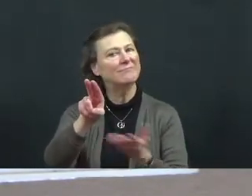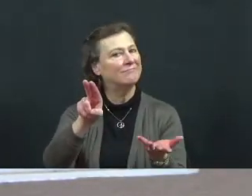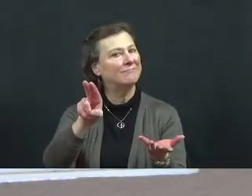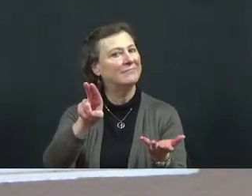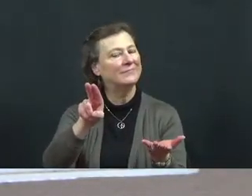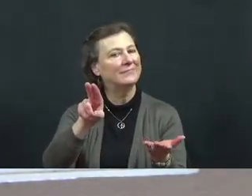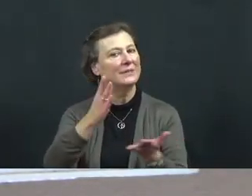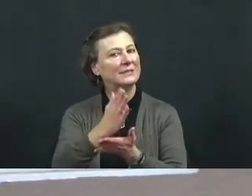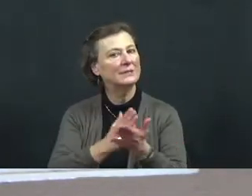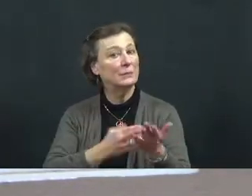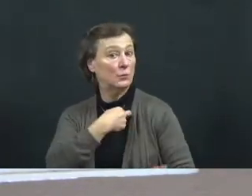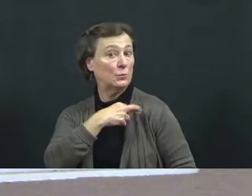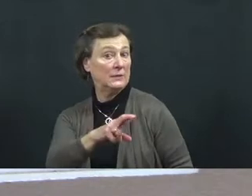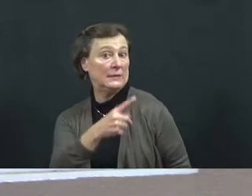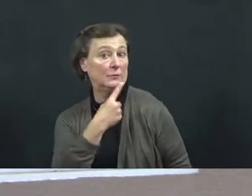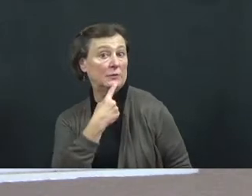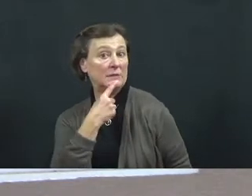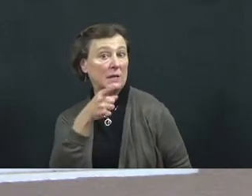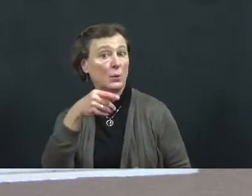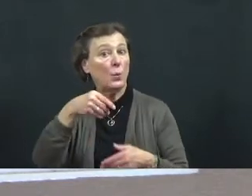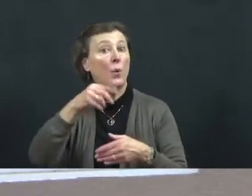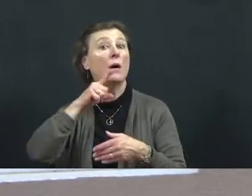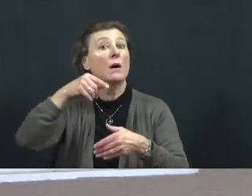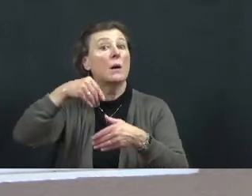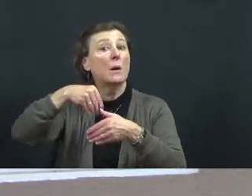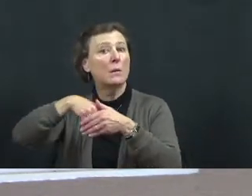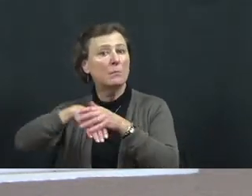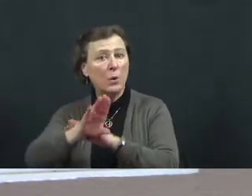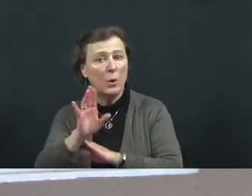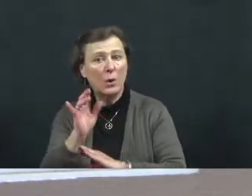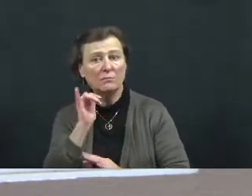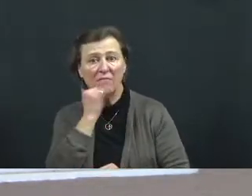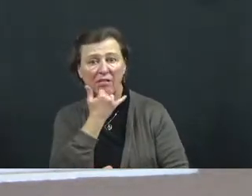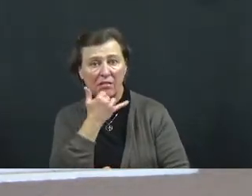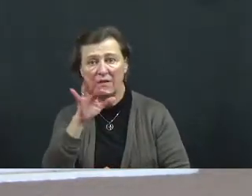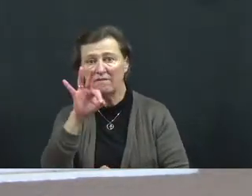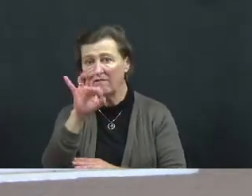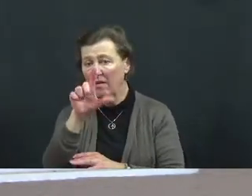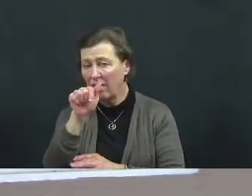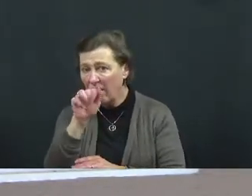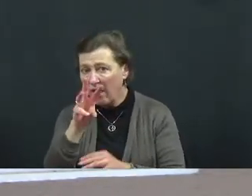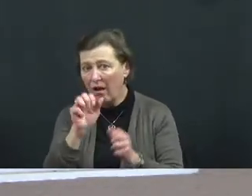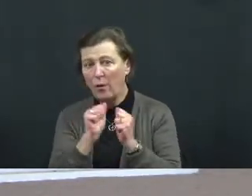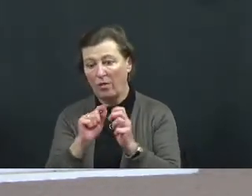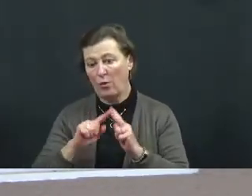Some religions say that you're born flawed with original sin.